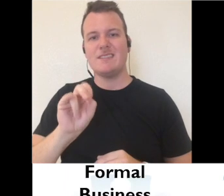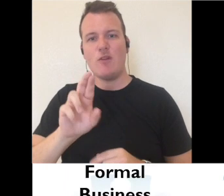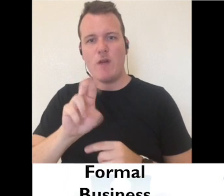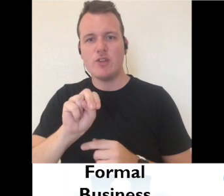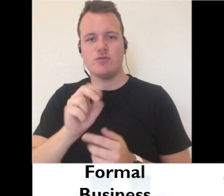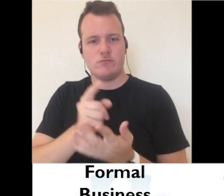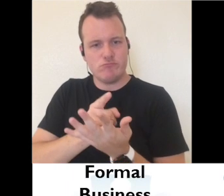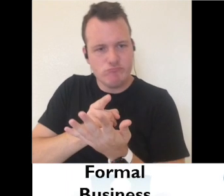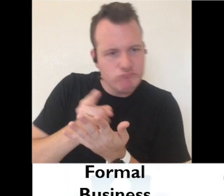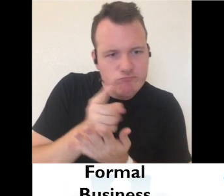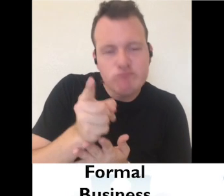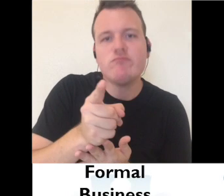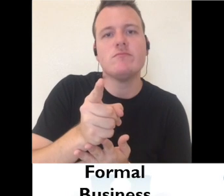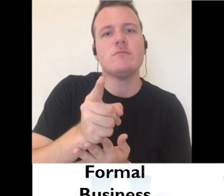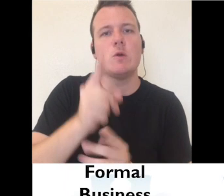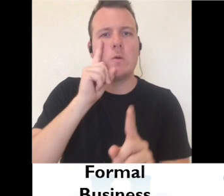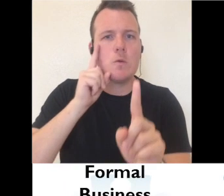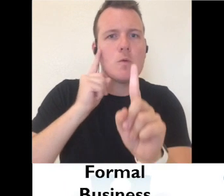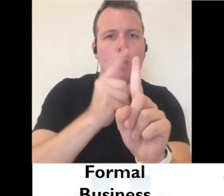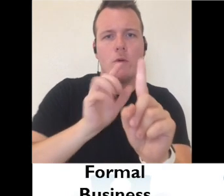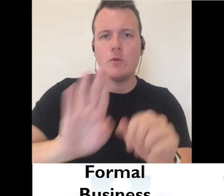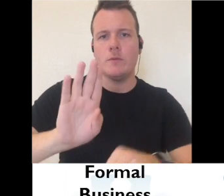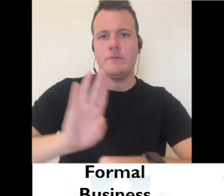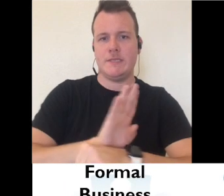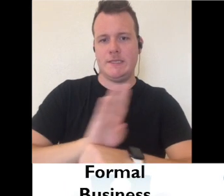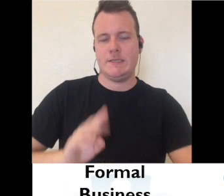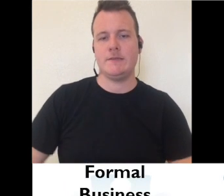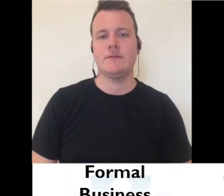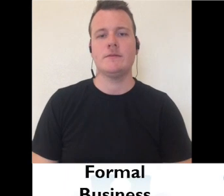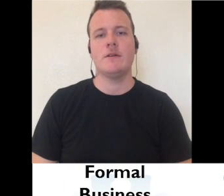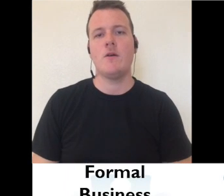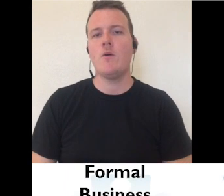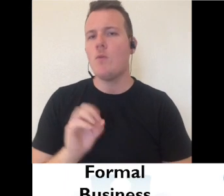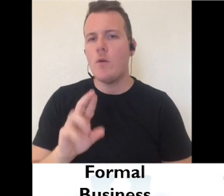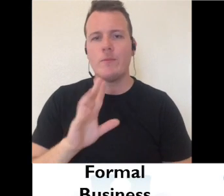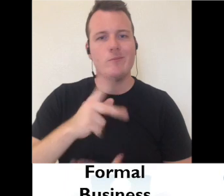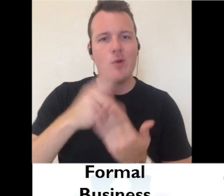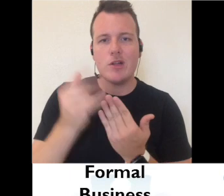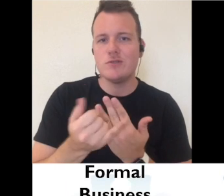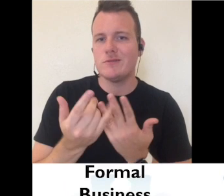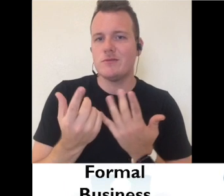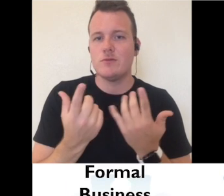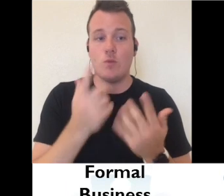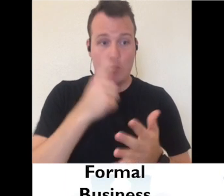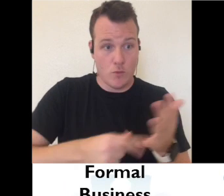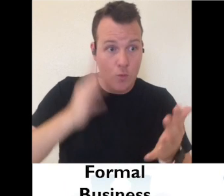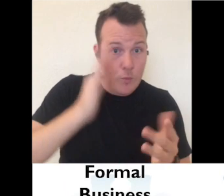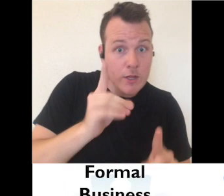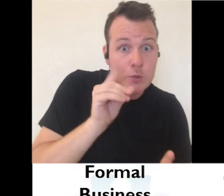do. And it serves too as an internal statement of guidance for all the people